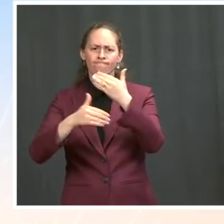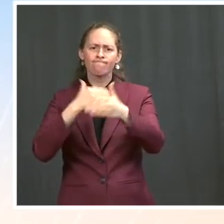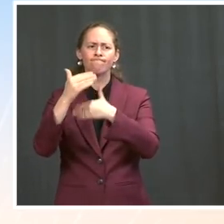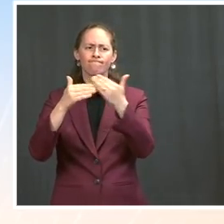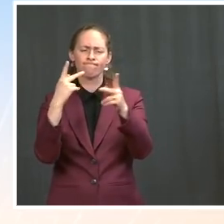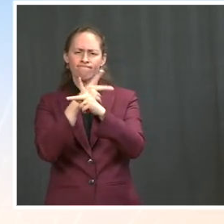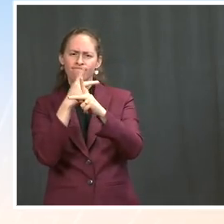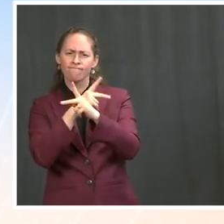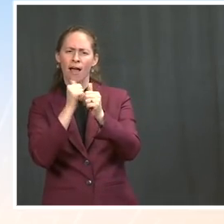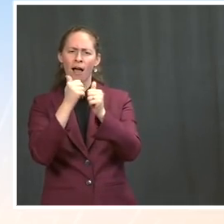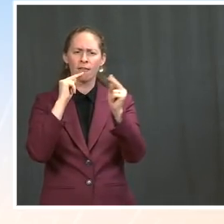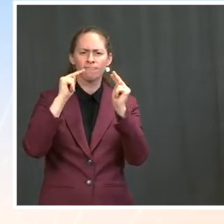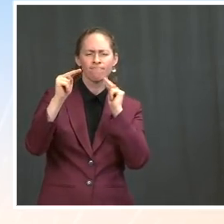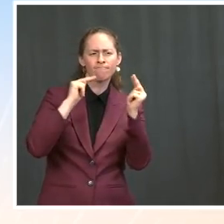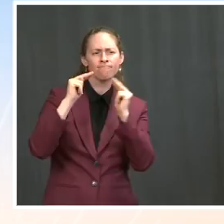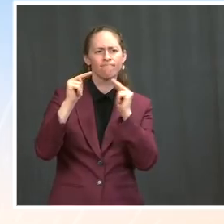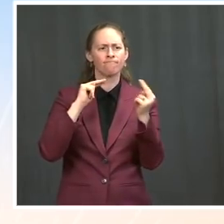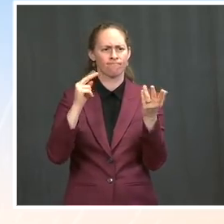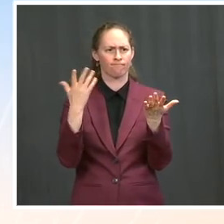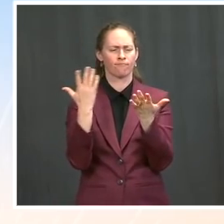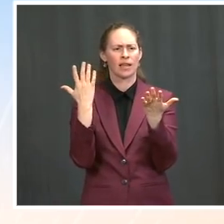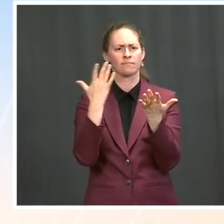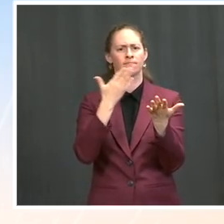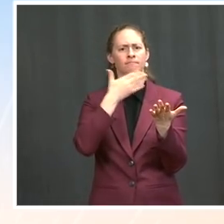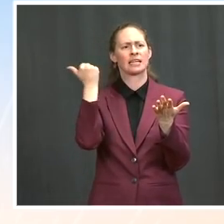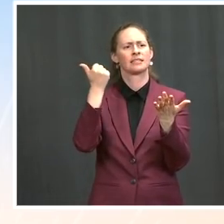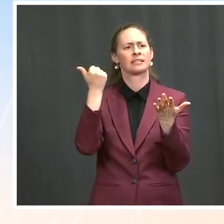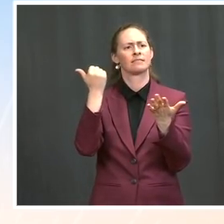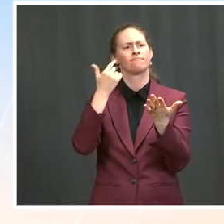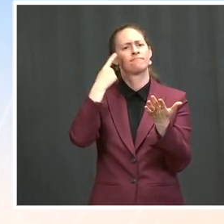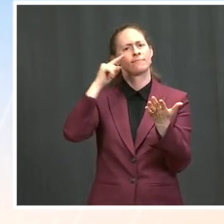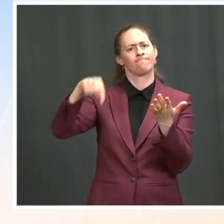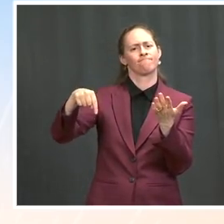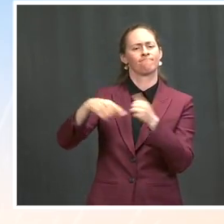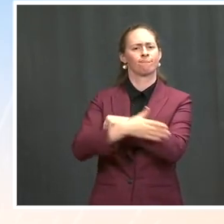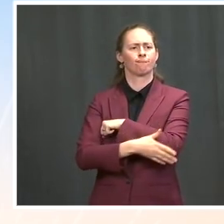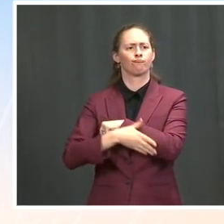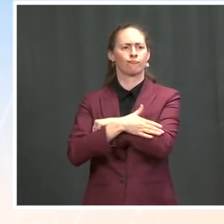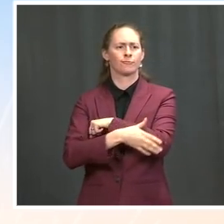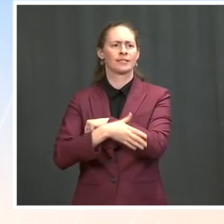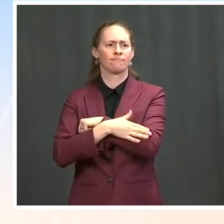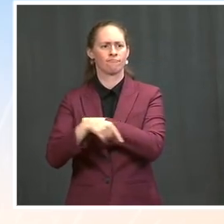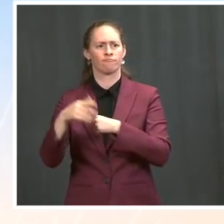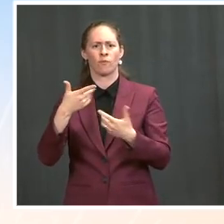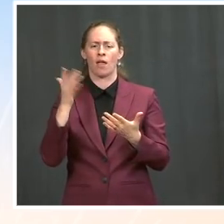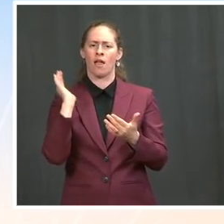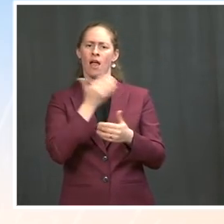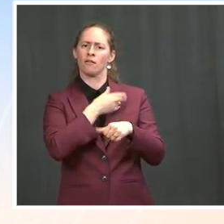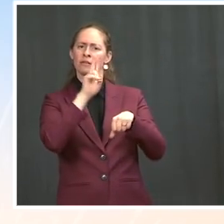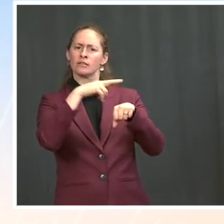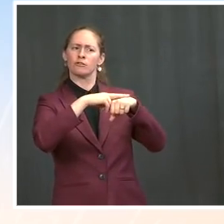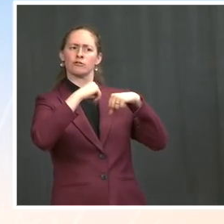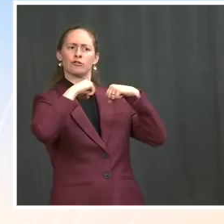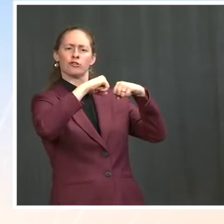because it's in the interest of the United States and the interests of our national security, but I don't have a new timeline to set for you.